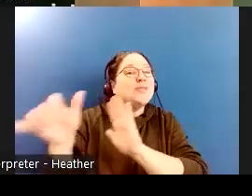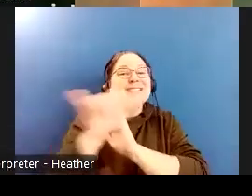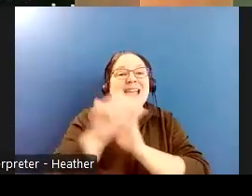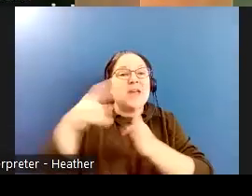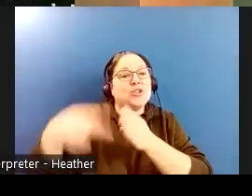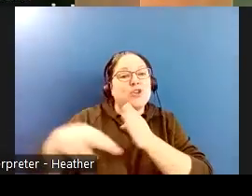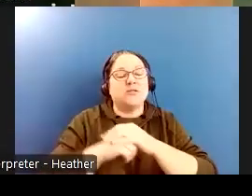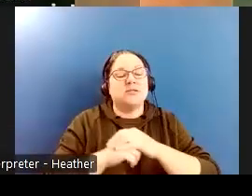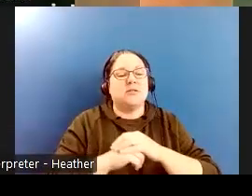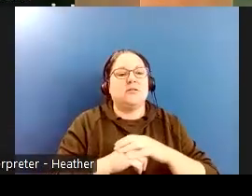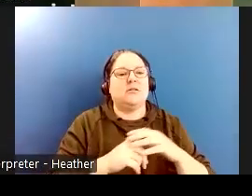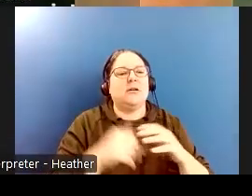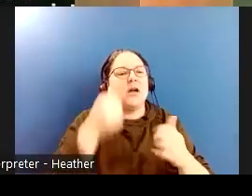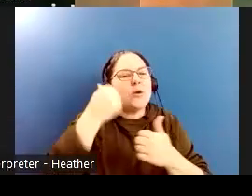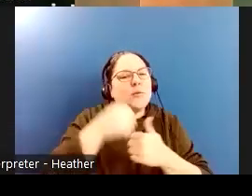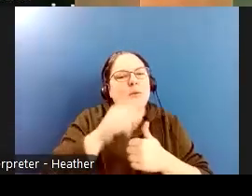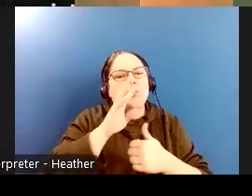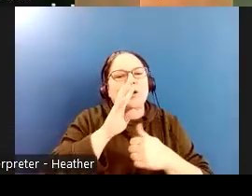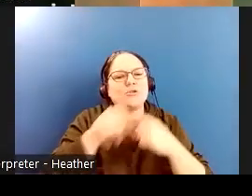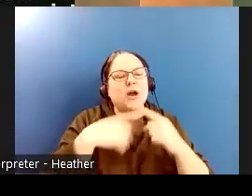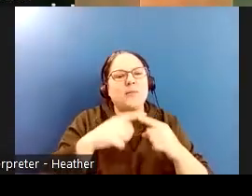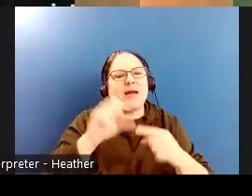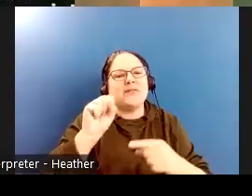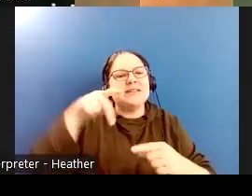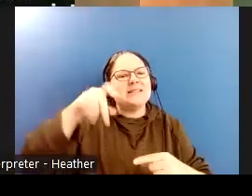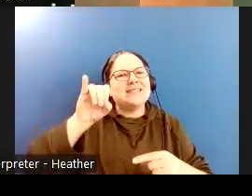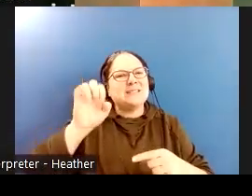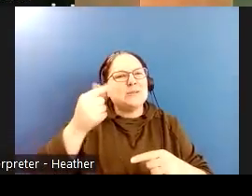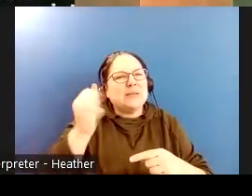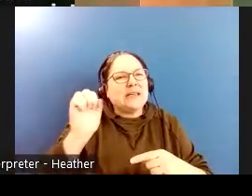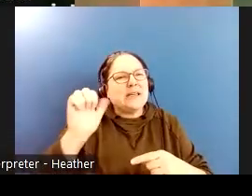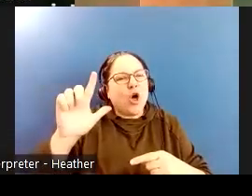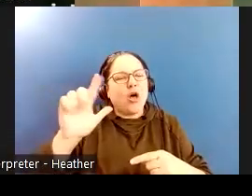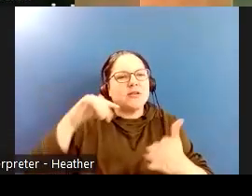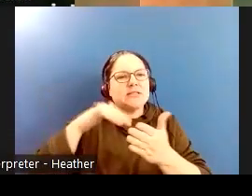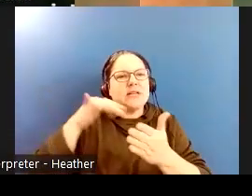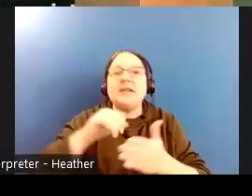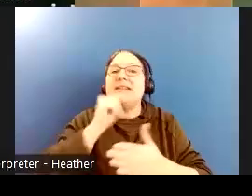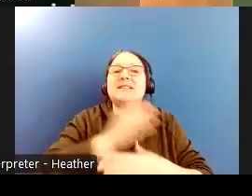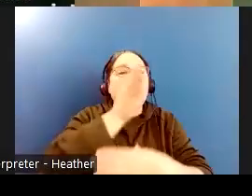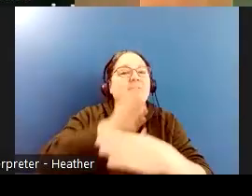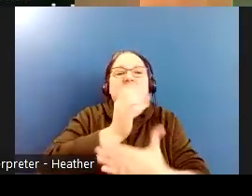about the Spiegel study etc. The issue isn't the intervention itself it's whether or not